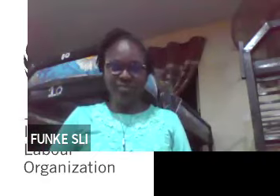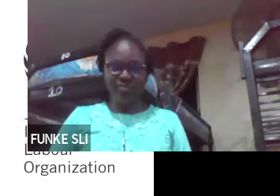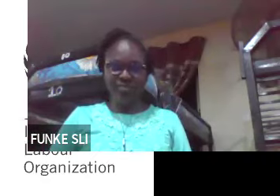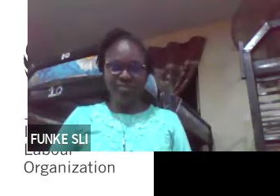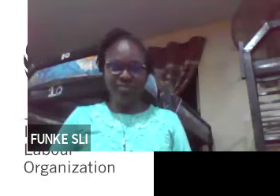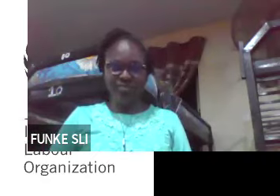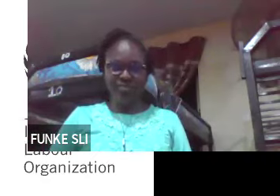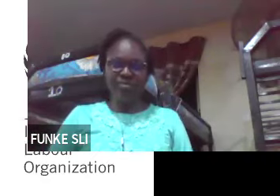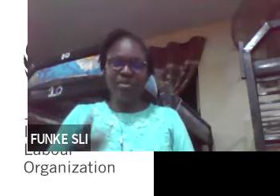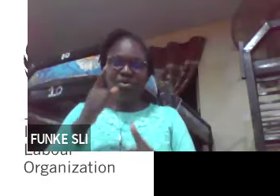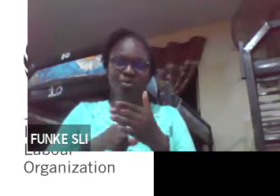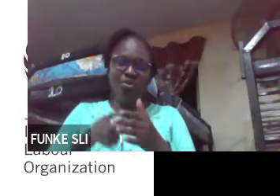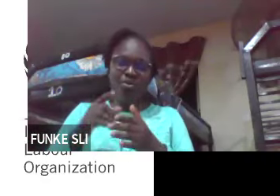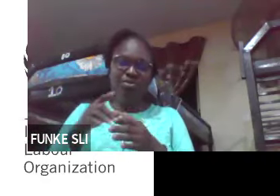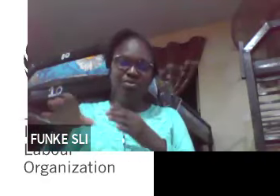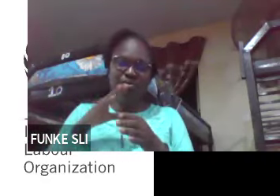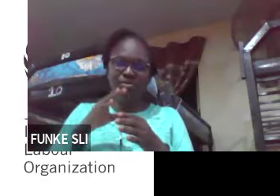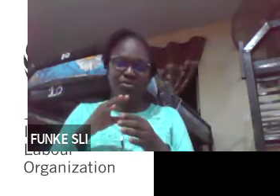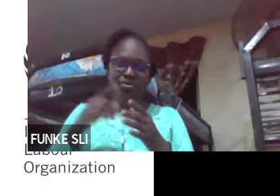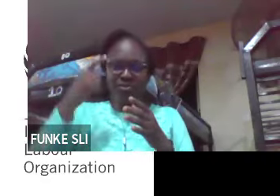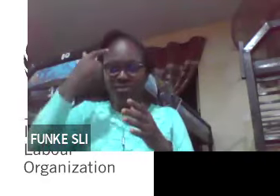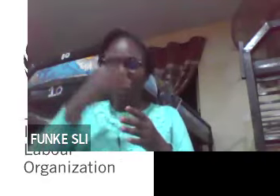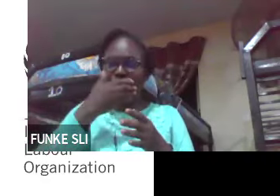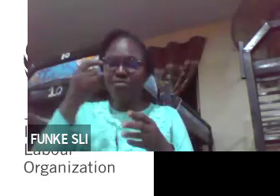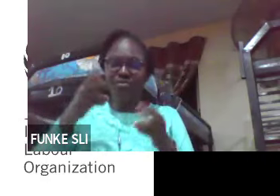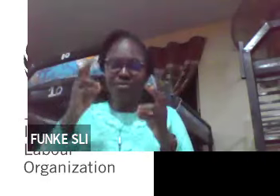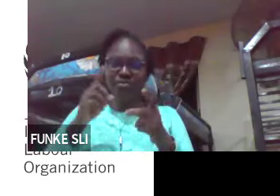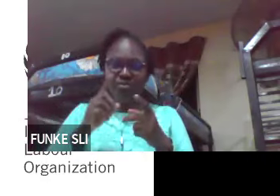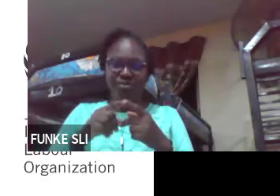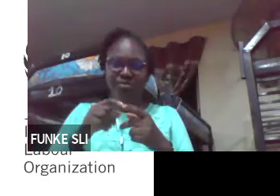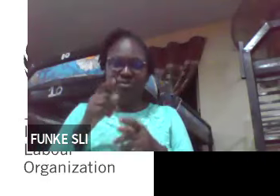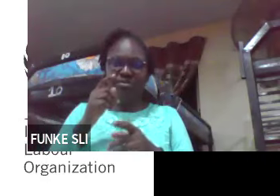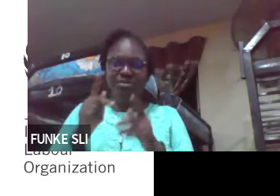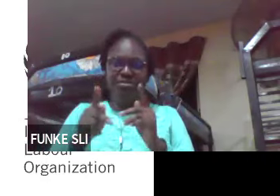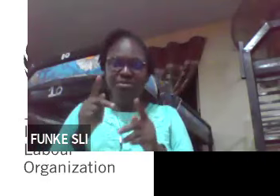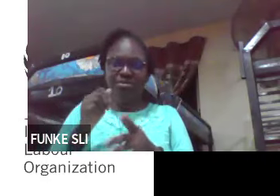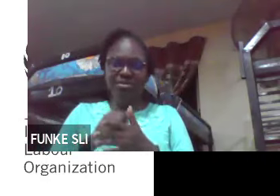sola bakre: What do you think will be the best way to handle sola bakre: people that keep having technical glitches.